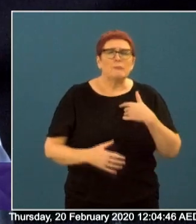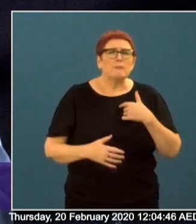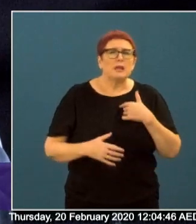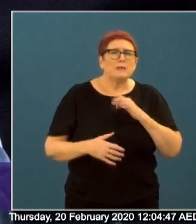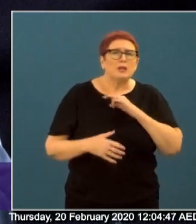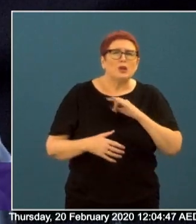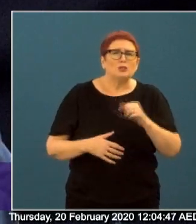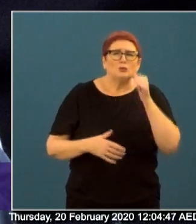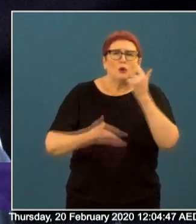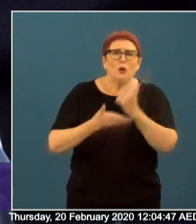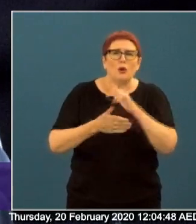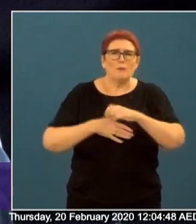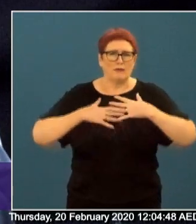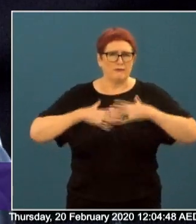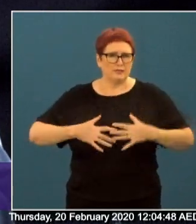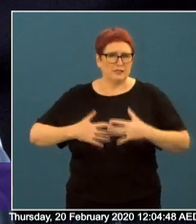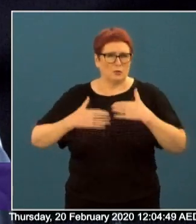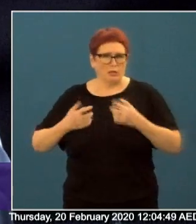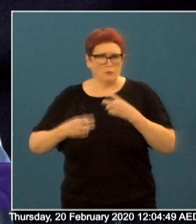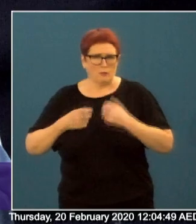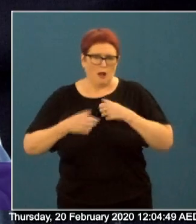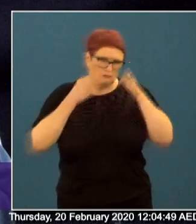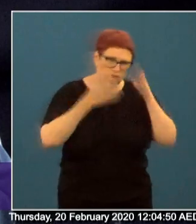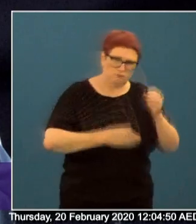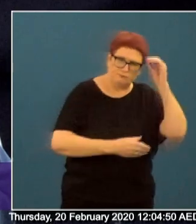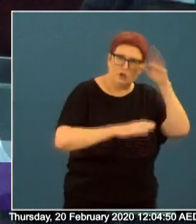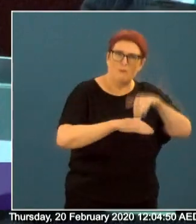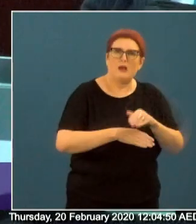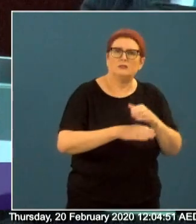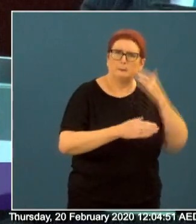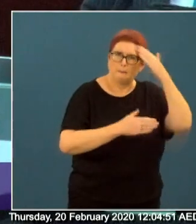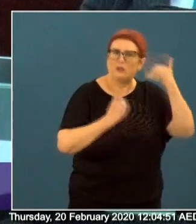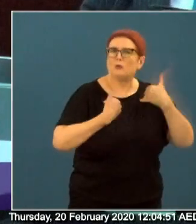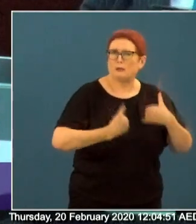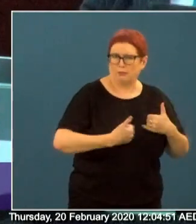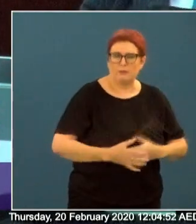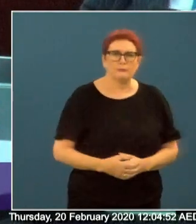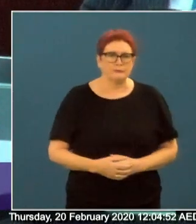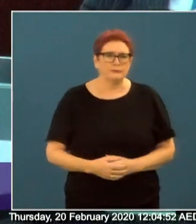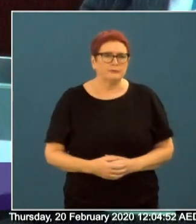I'm not aware of the specific outcome you're mentioning. Paragraph 69, you say there: